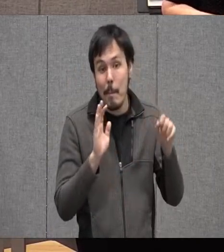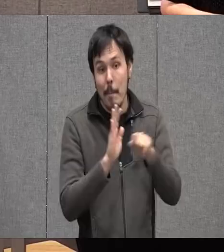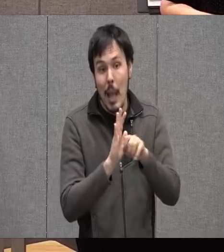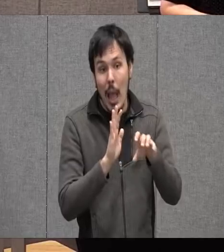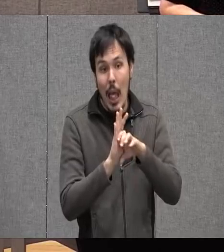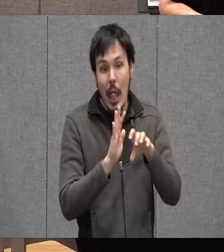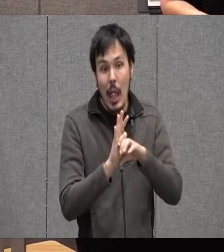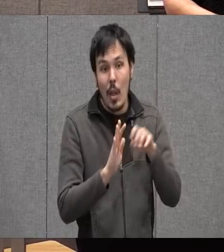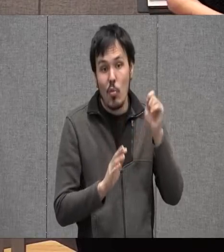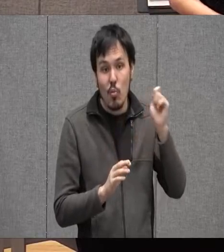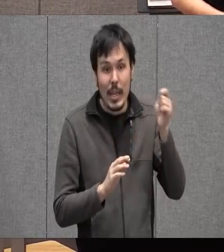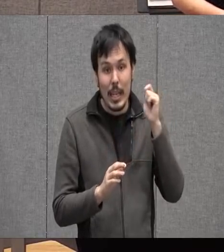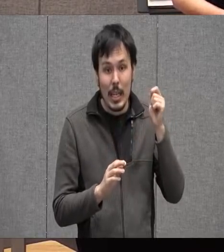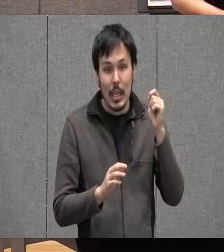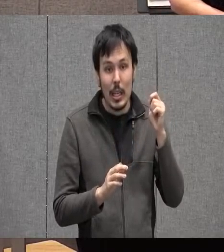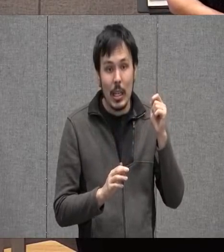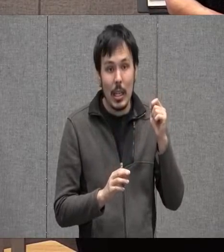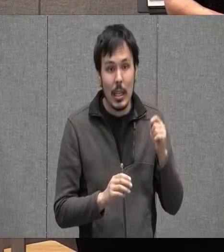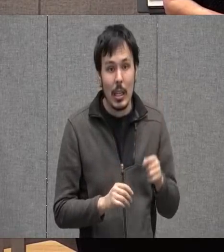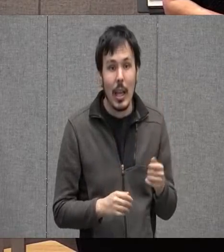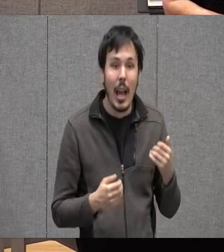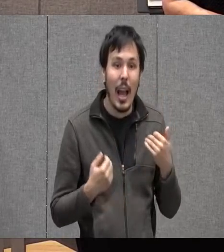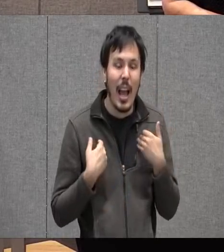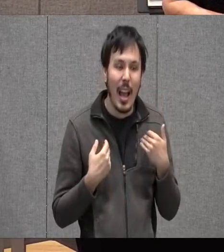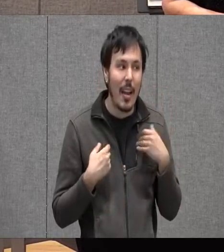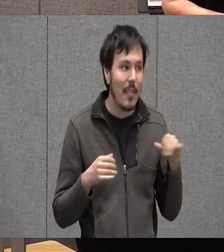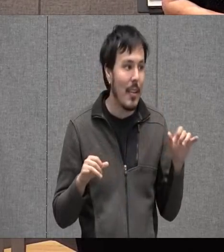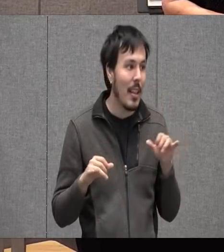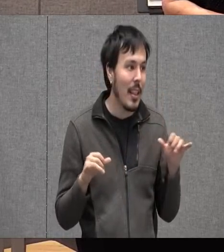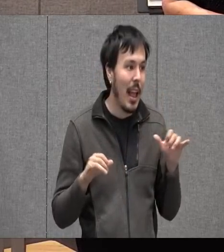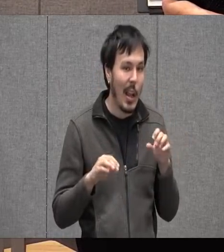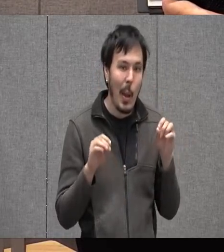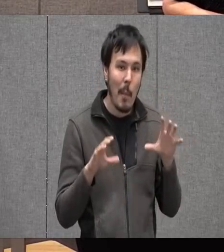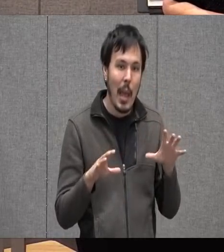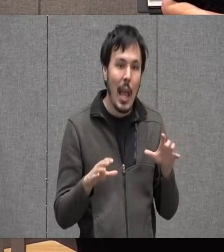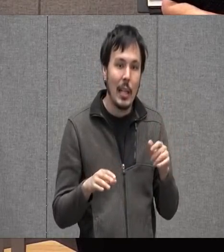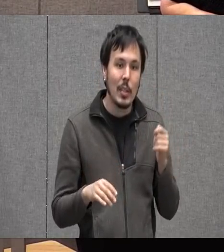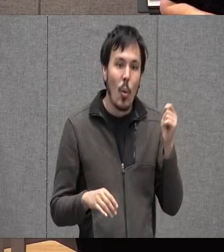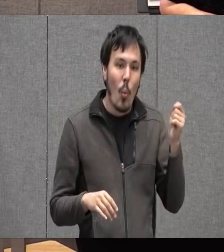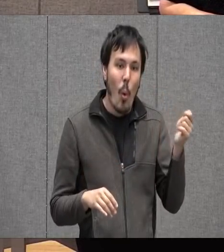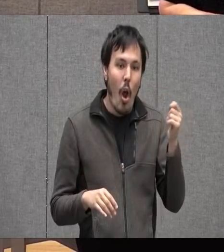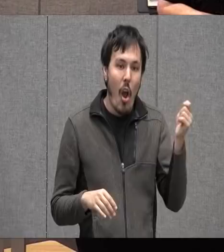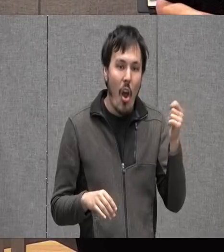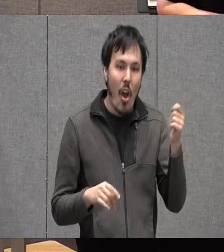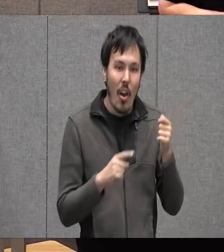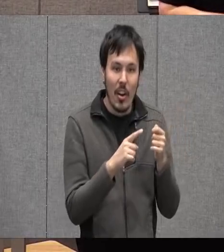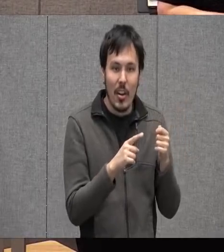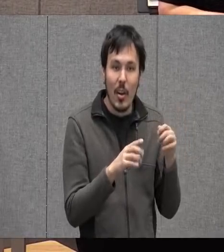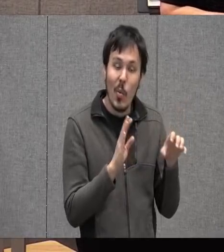Or I have, (bell ringing) I have sort of the magic wand that makes a ring on it. So I'll know it's my turn,